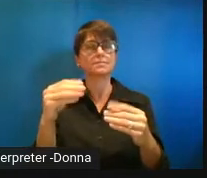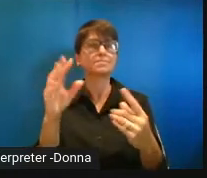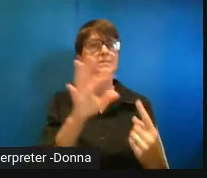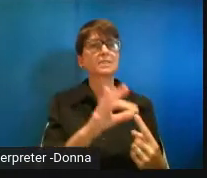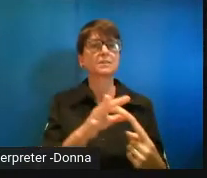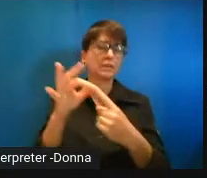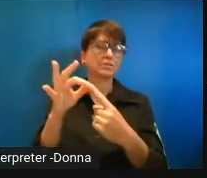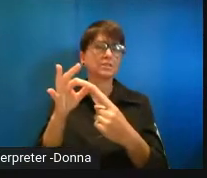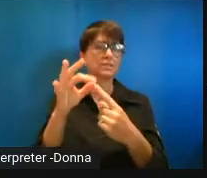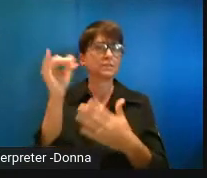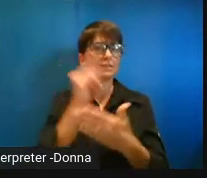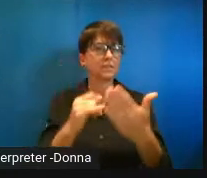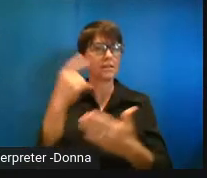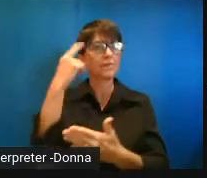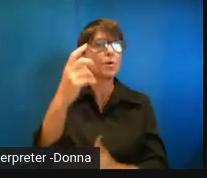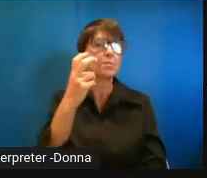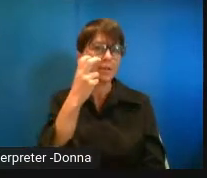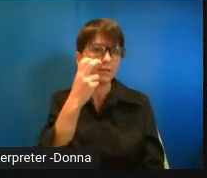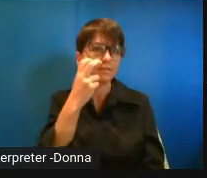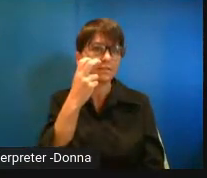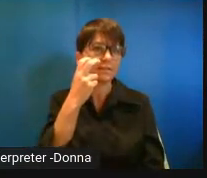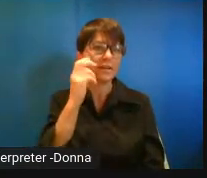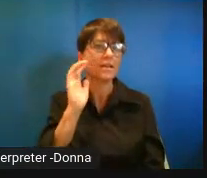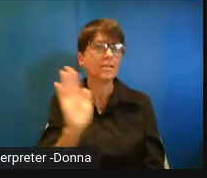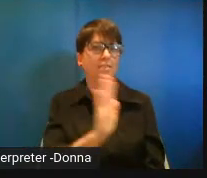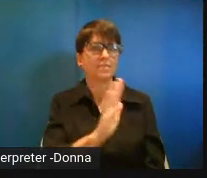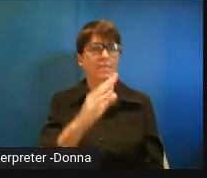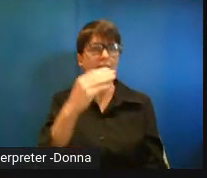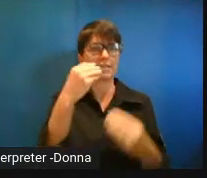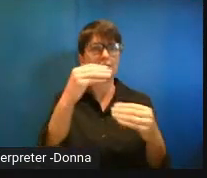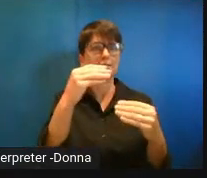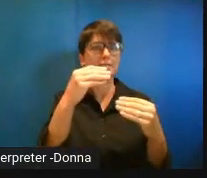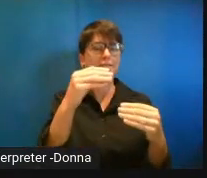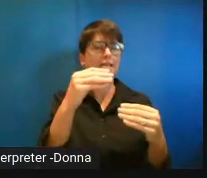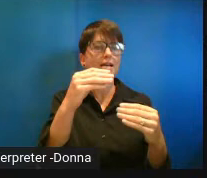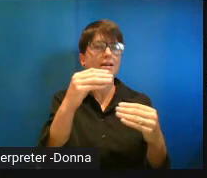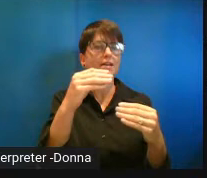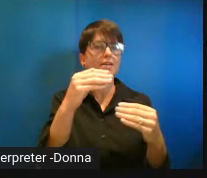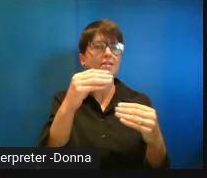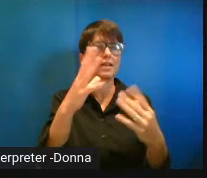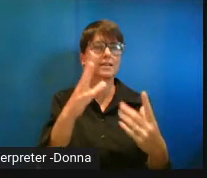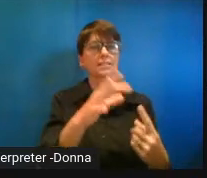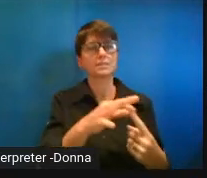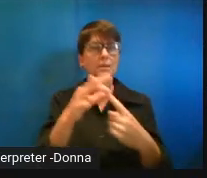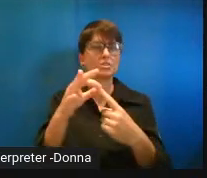They sell special aides and equipment.